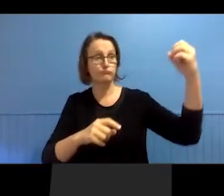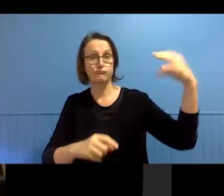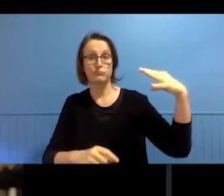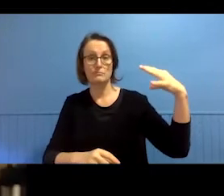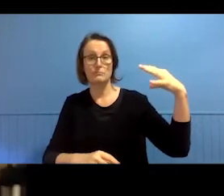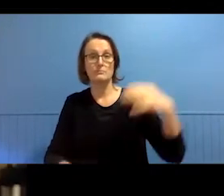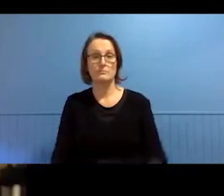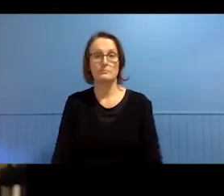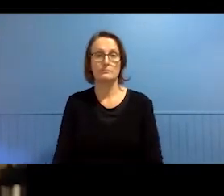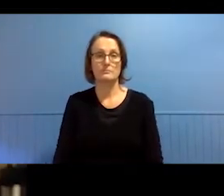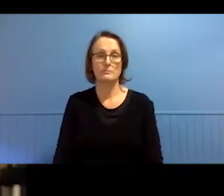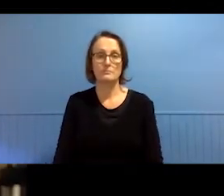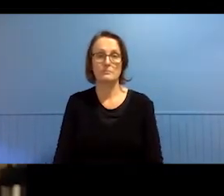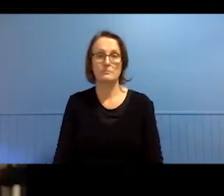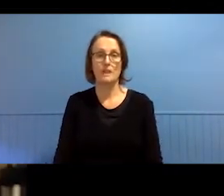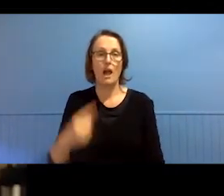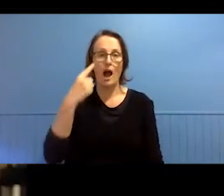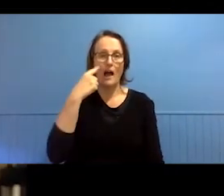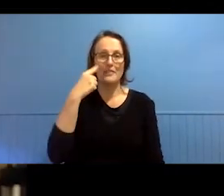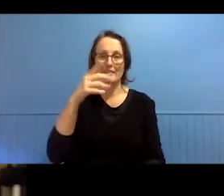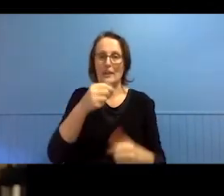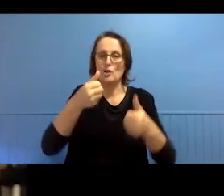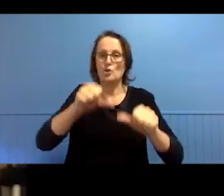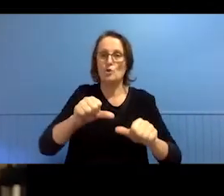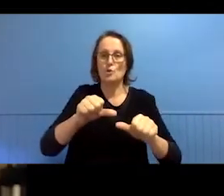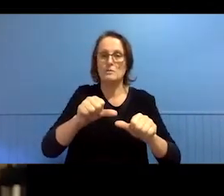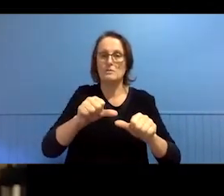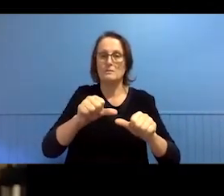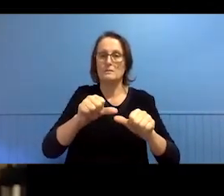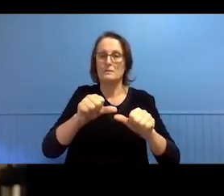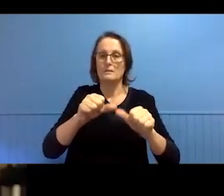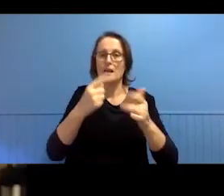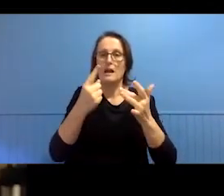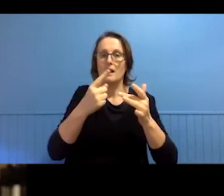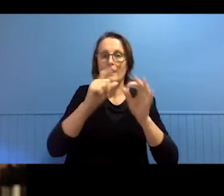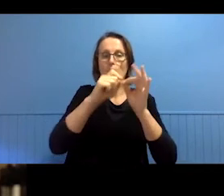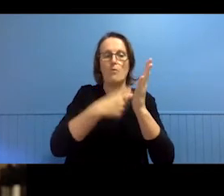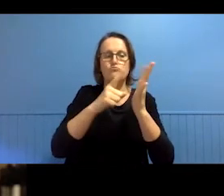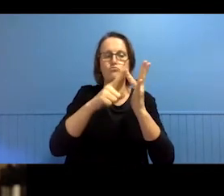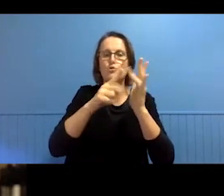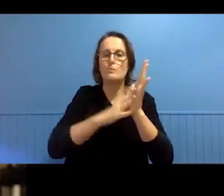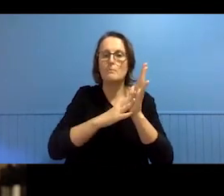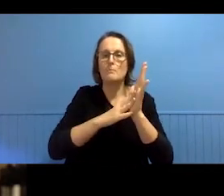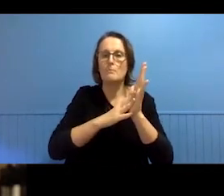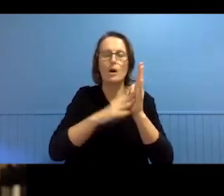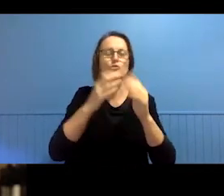instance they actually used a - the room light as the fill-light. Generally if you can avoid it, I would say don't use your room light.